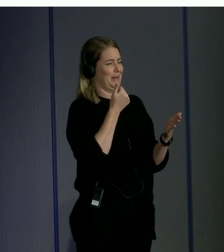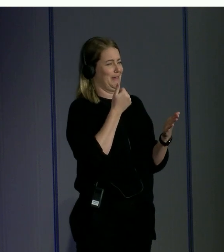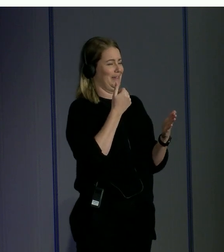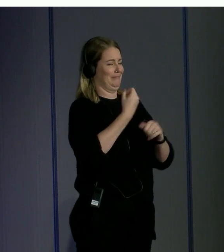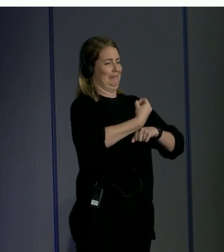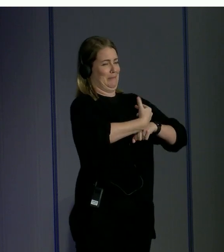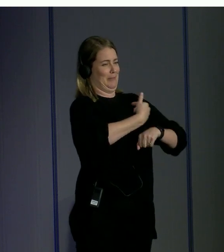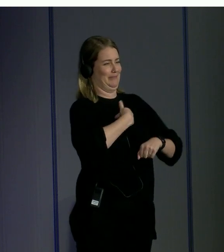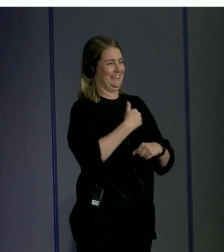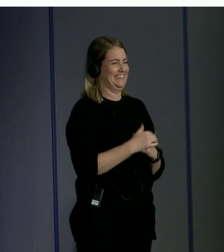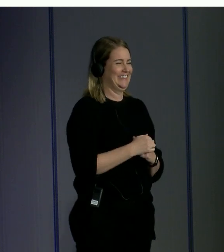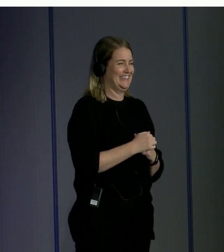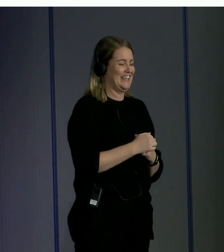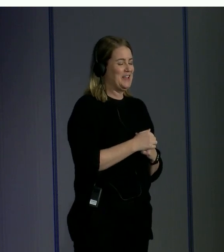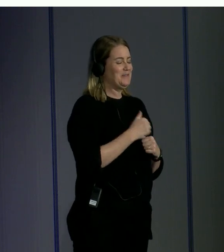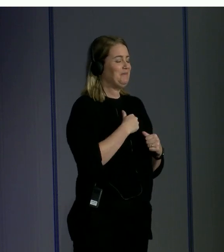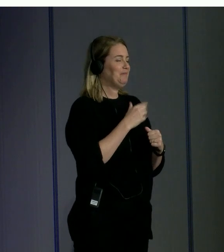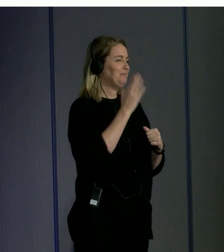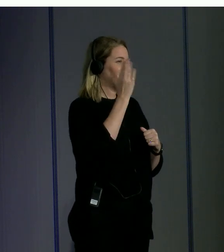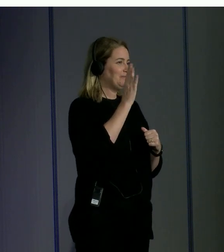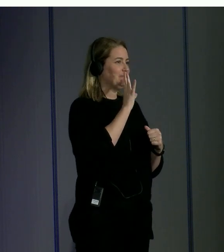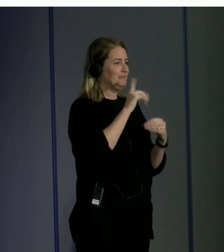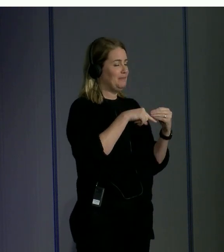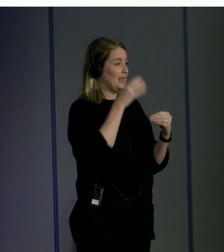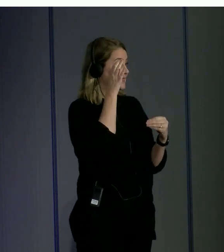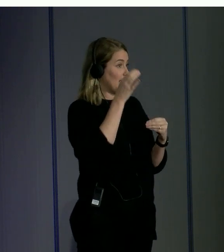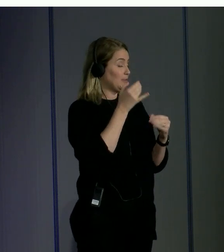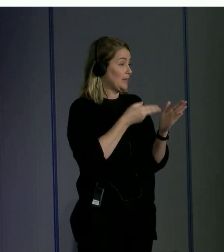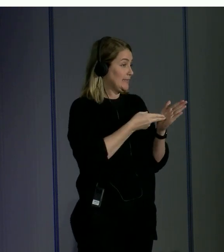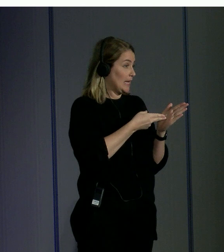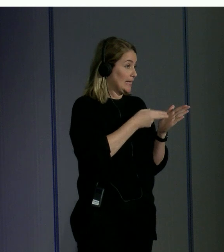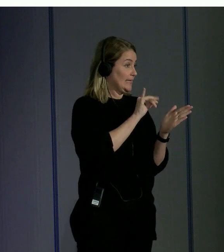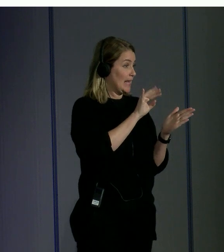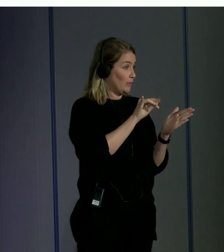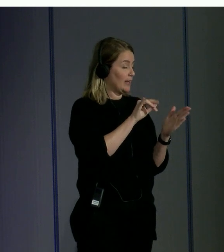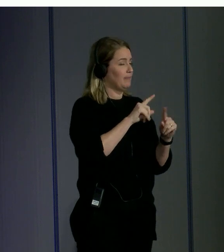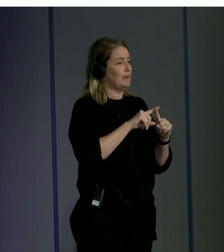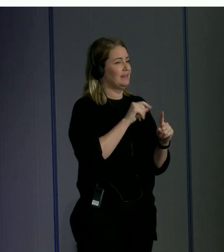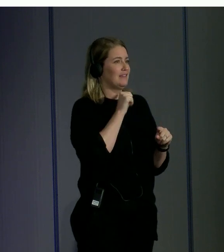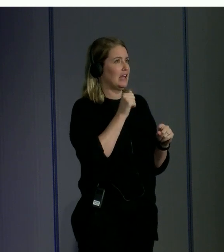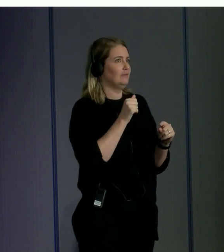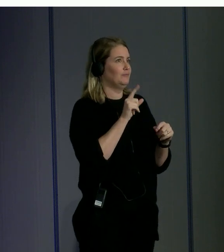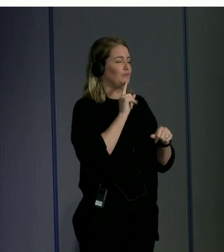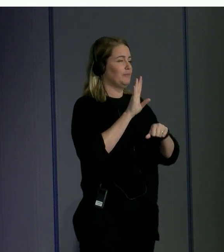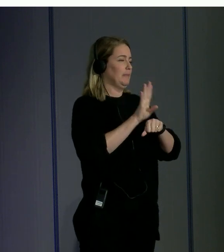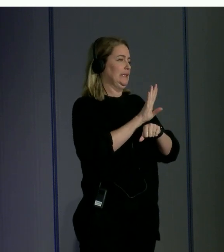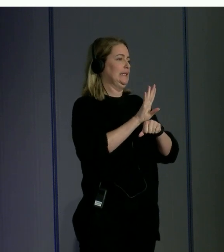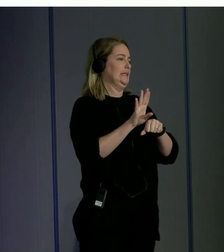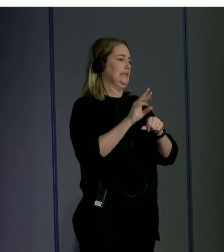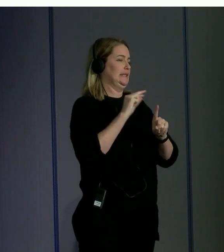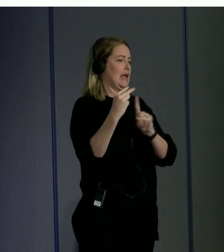So I'm going to talk about conceptual integrity, but not so much the business side as what